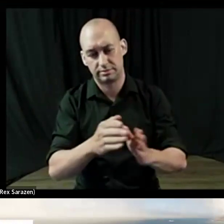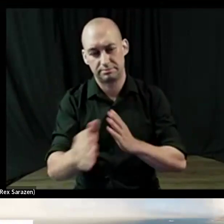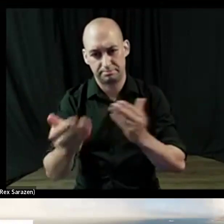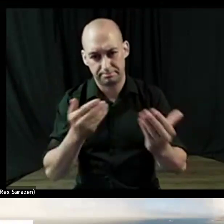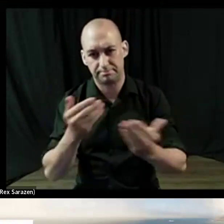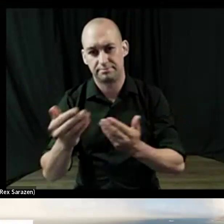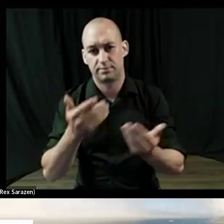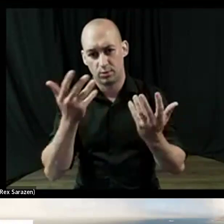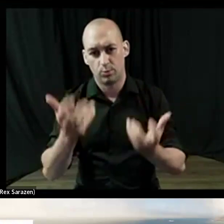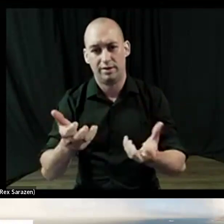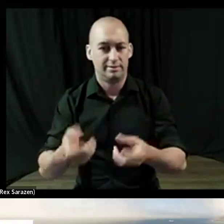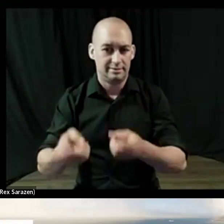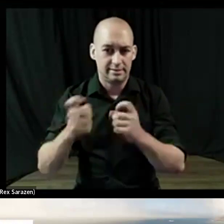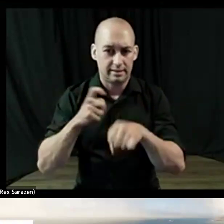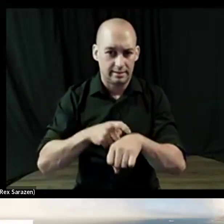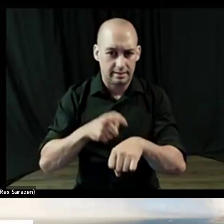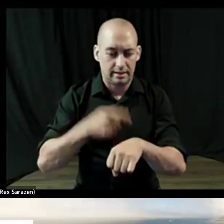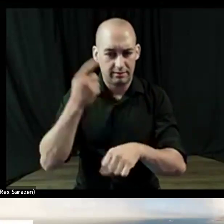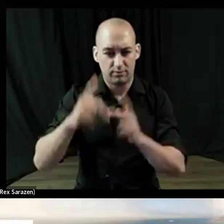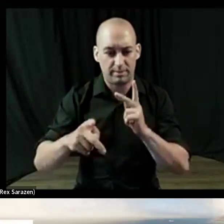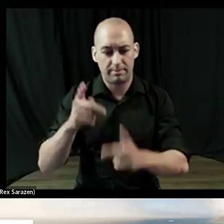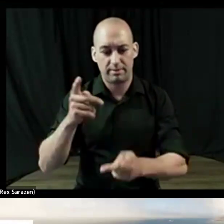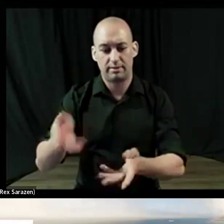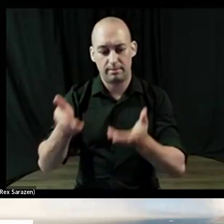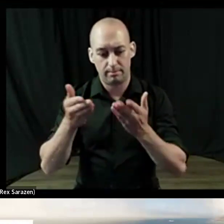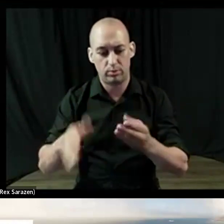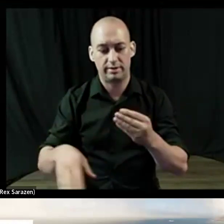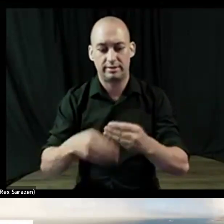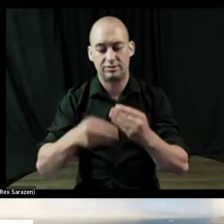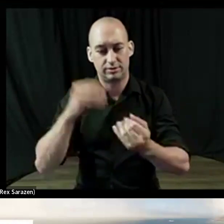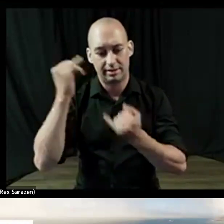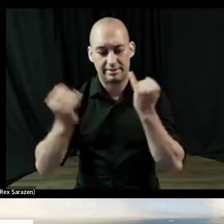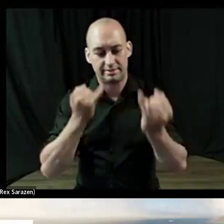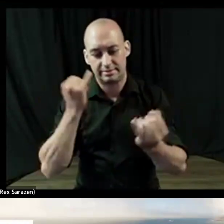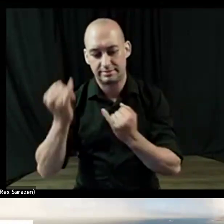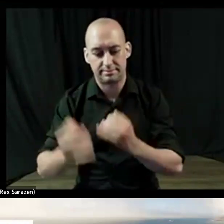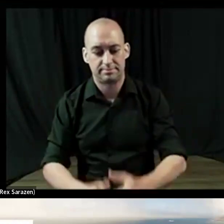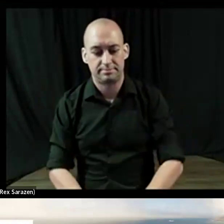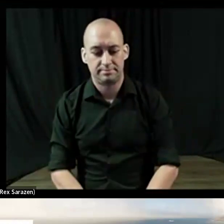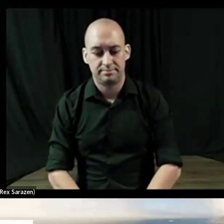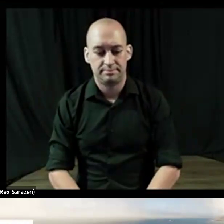you know, for folks to bring up additional input or insights on any of these questions.